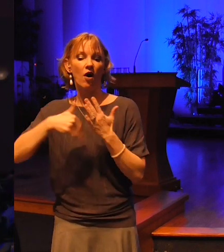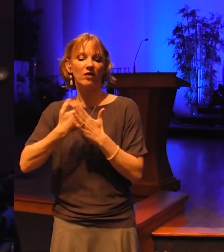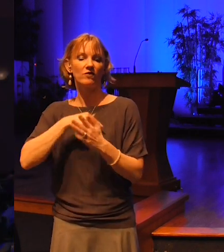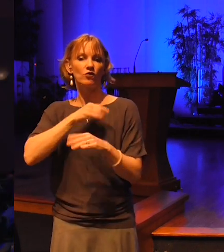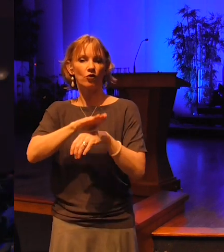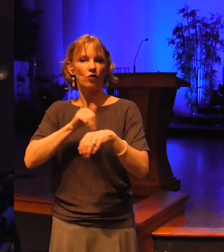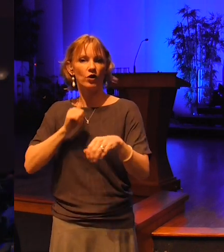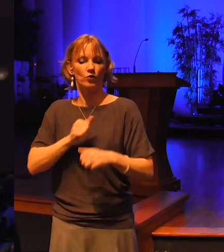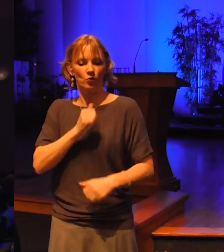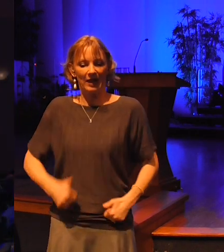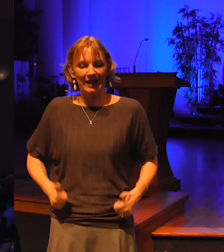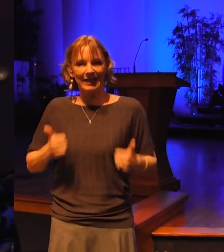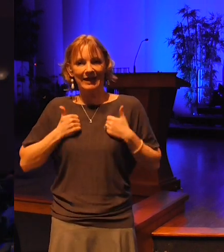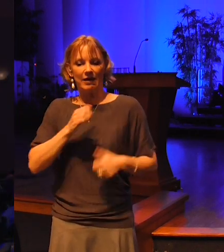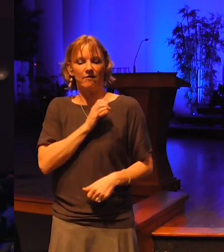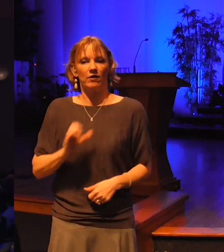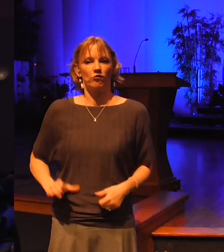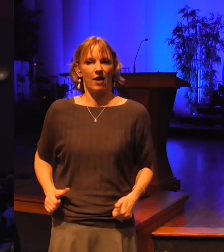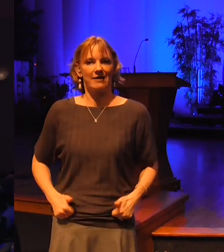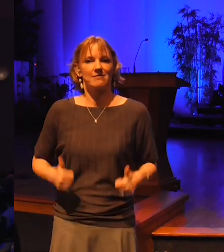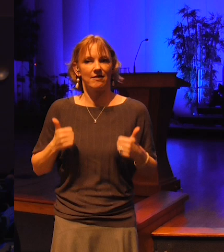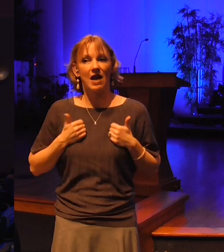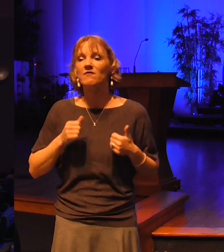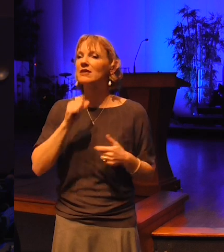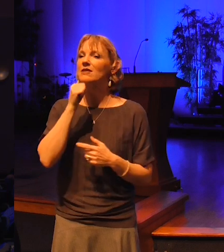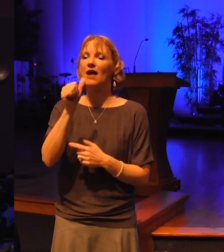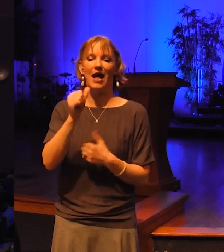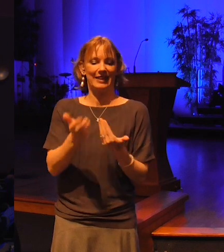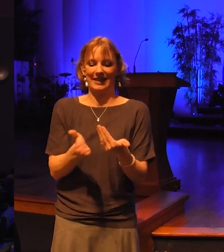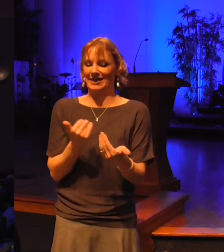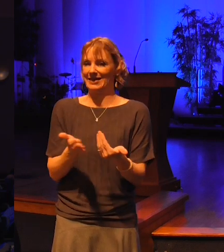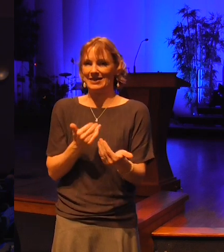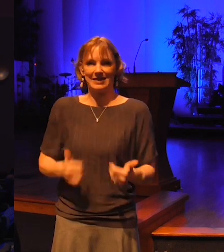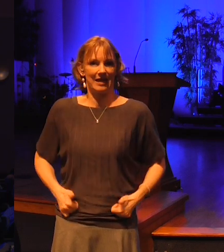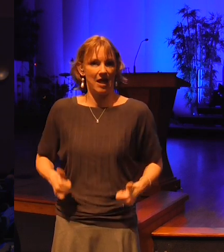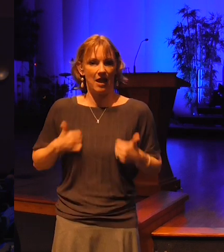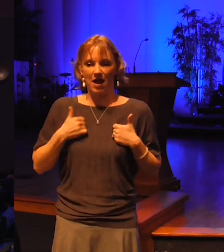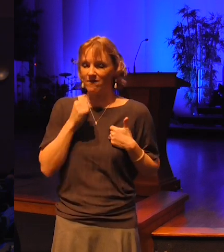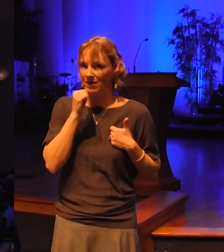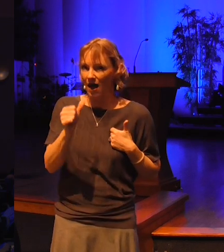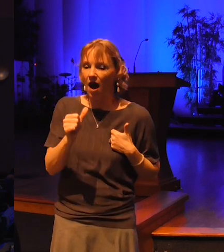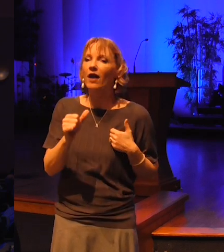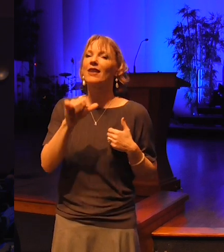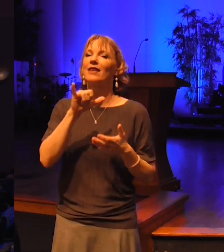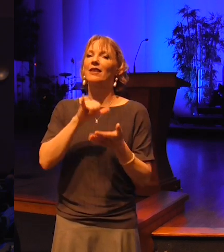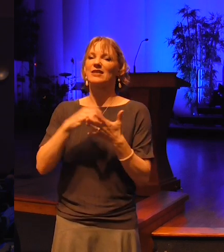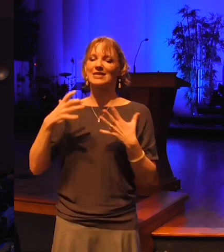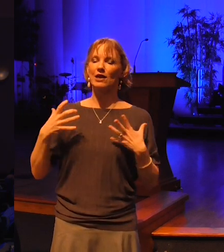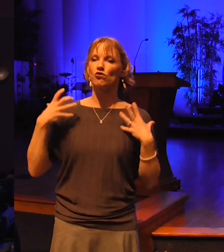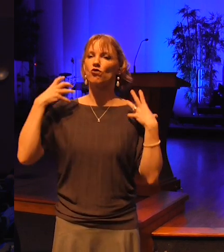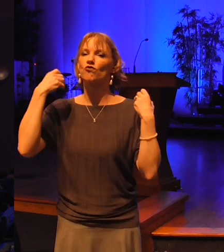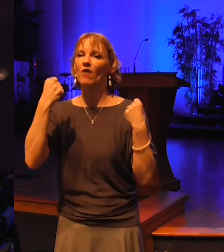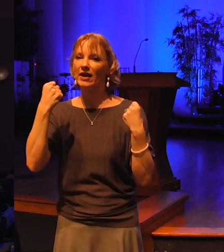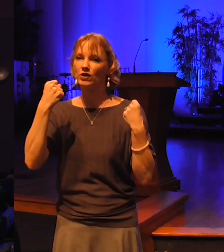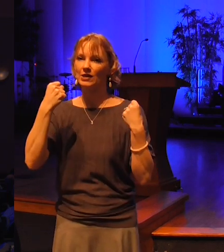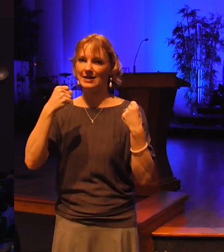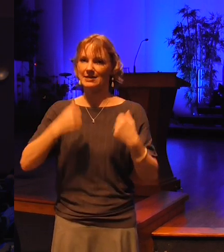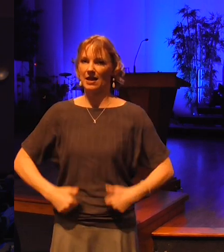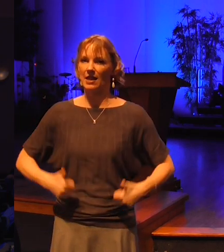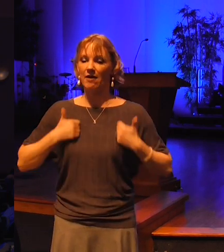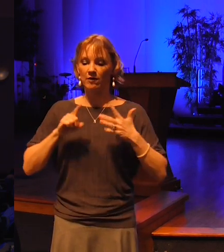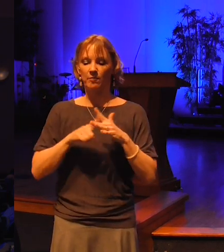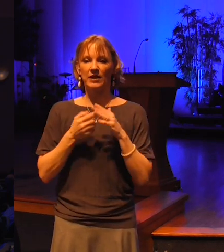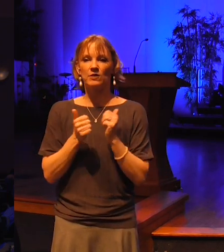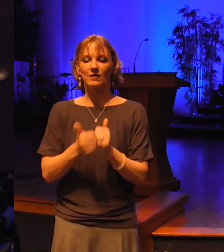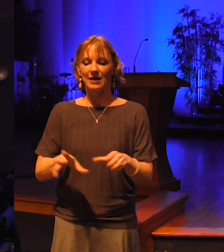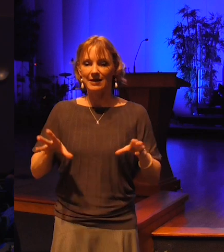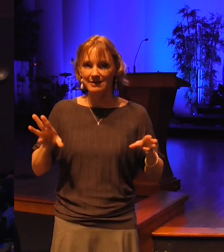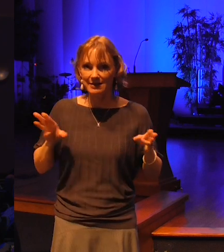life it is not the easy life it is the courageous life which begins with accepting the incredible